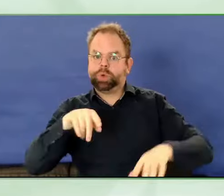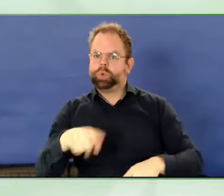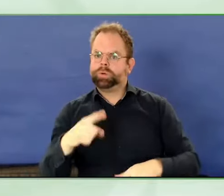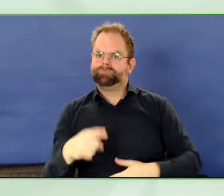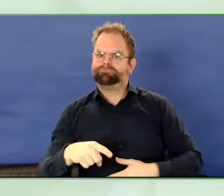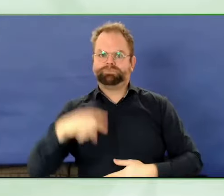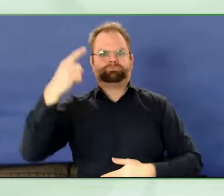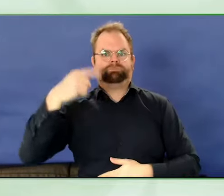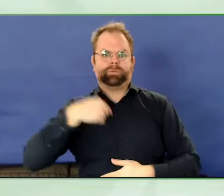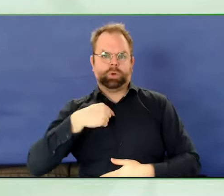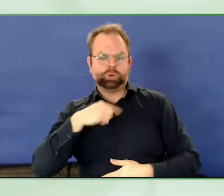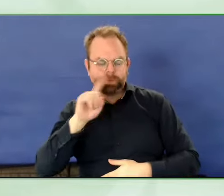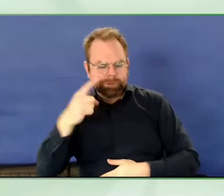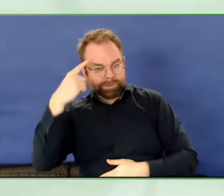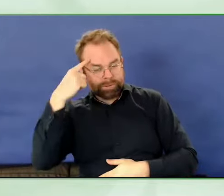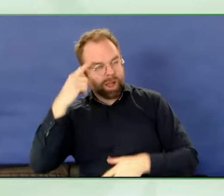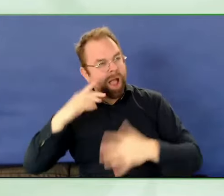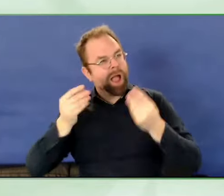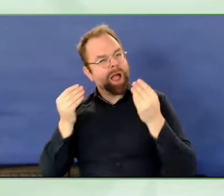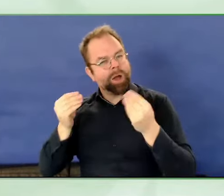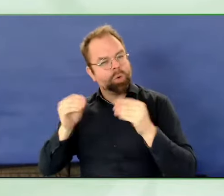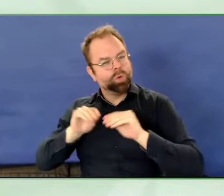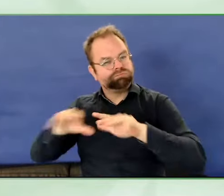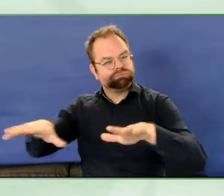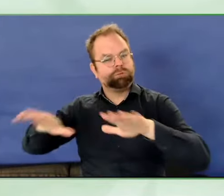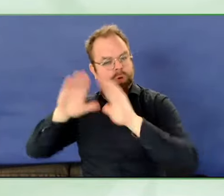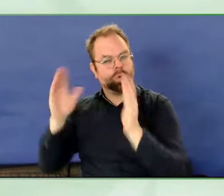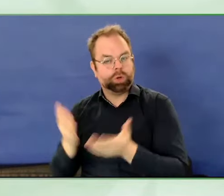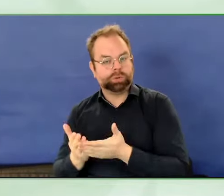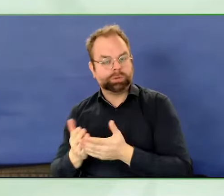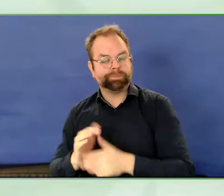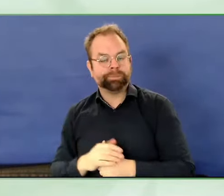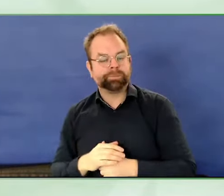We have a large percentage of our staff being people with disabilities and experts with disabilities.